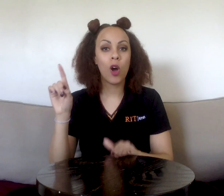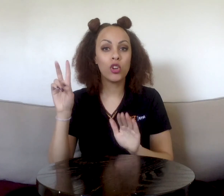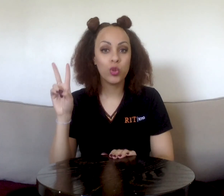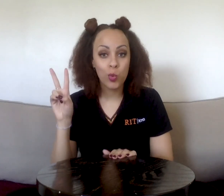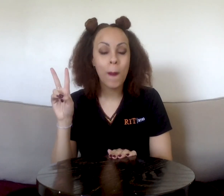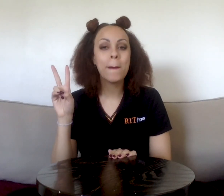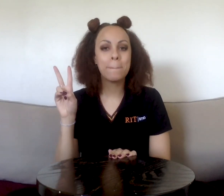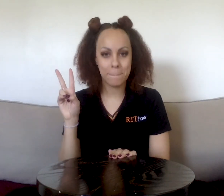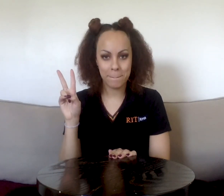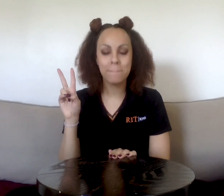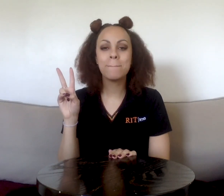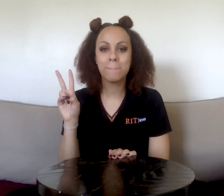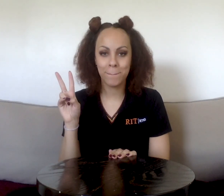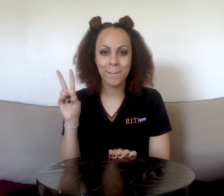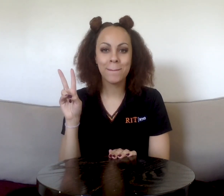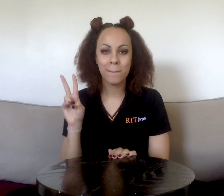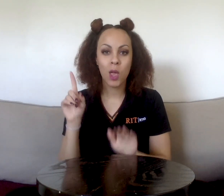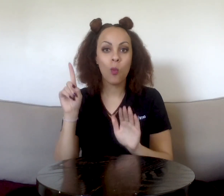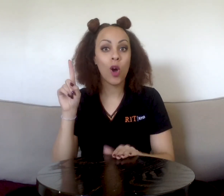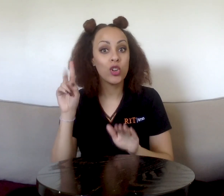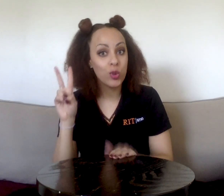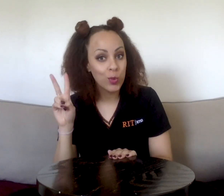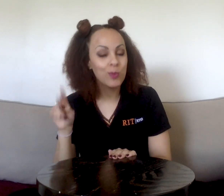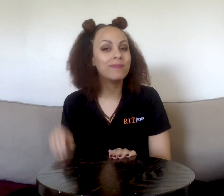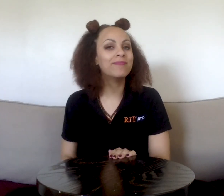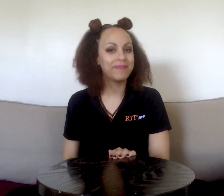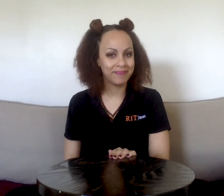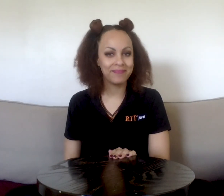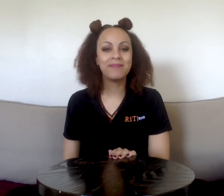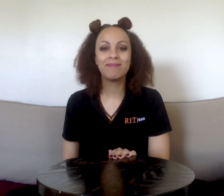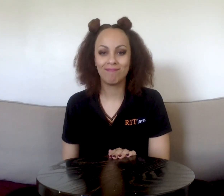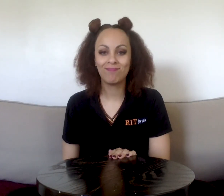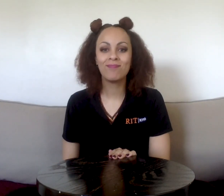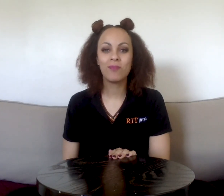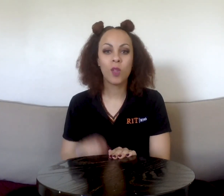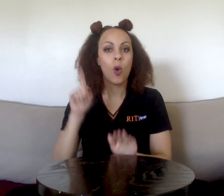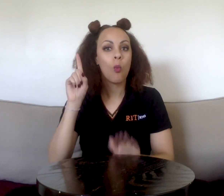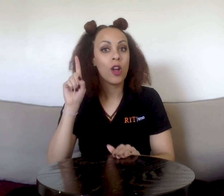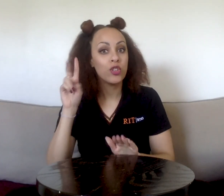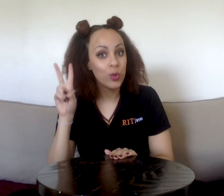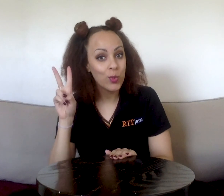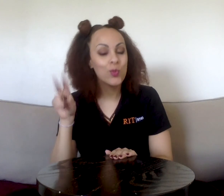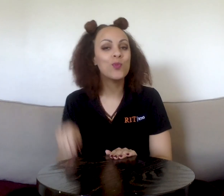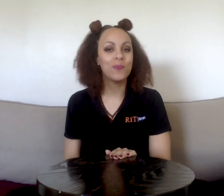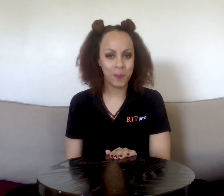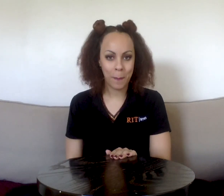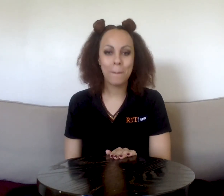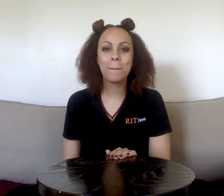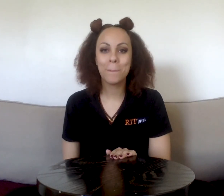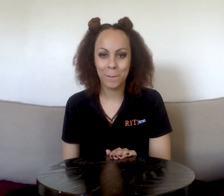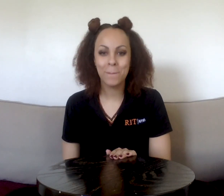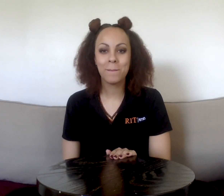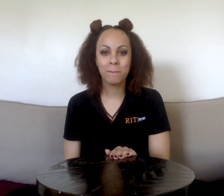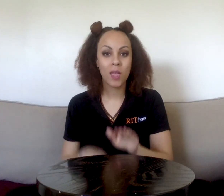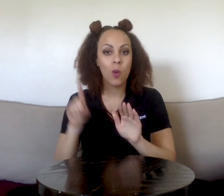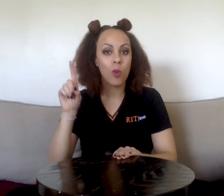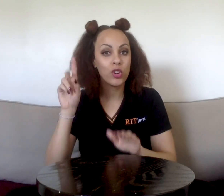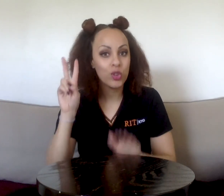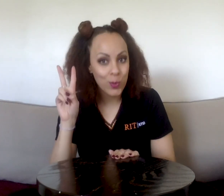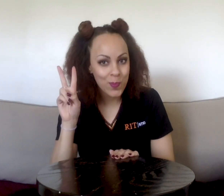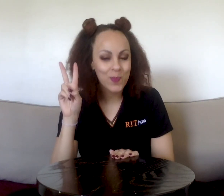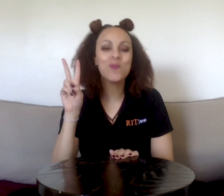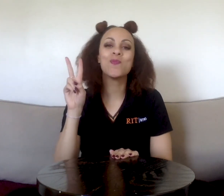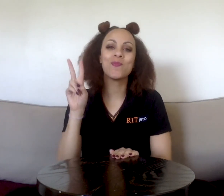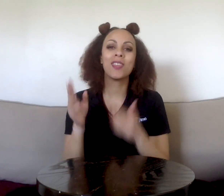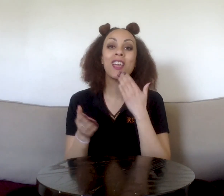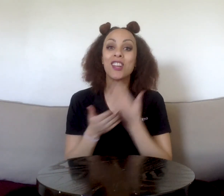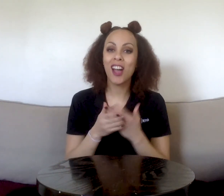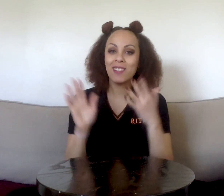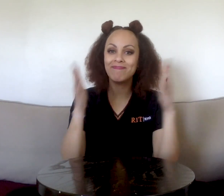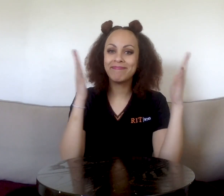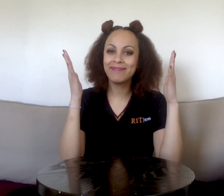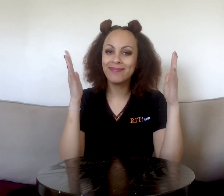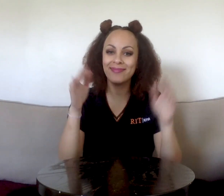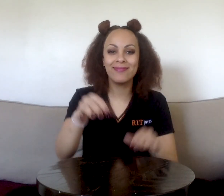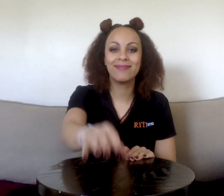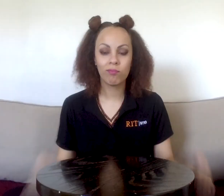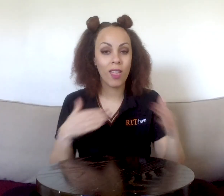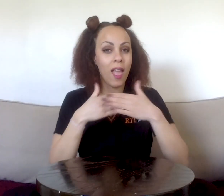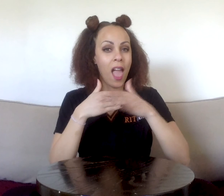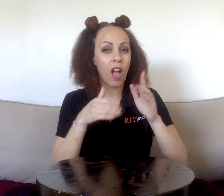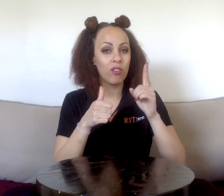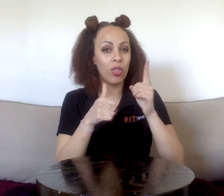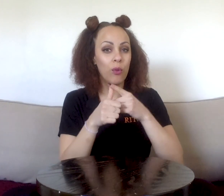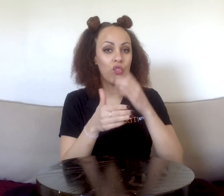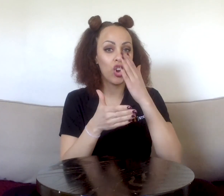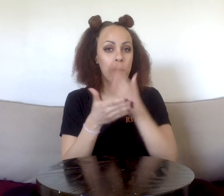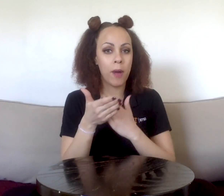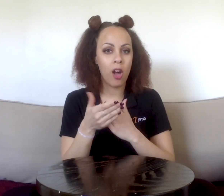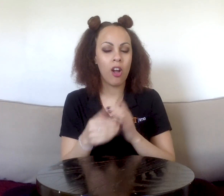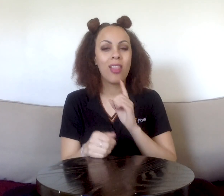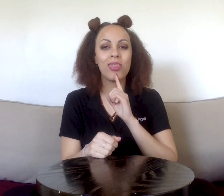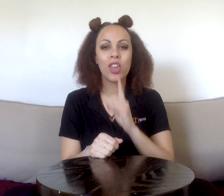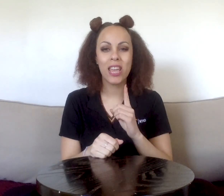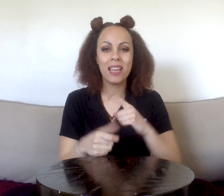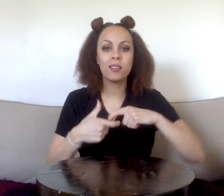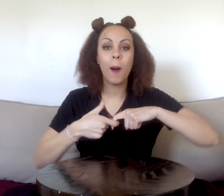One two. One two. One two. One two. Good!